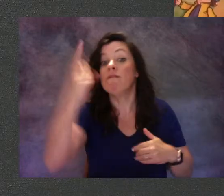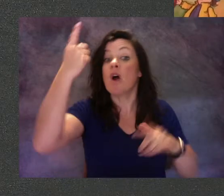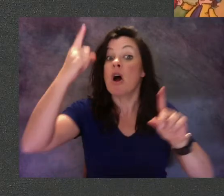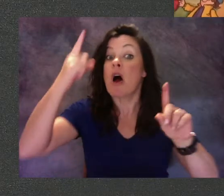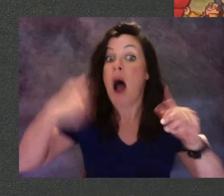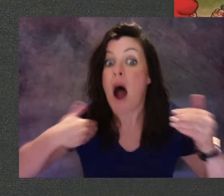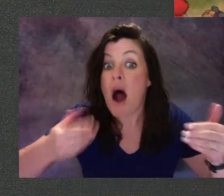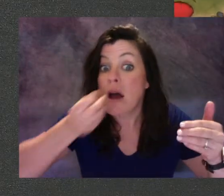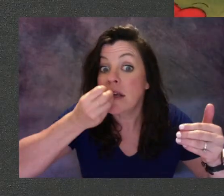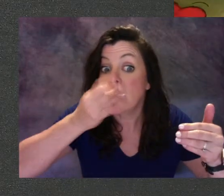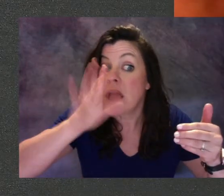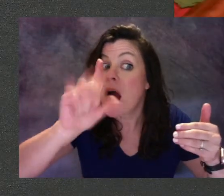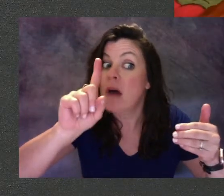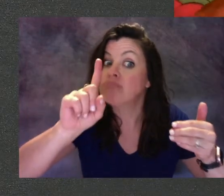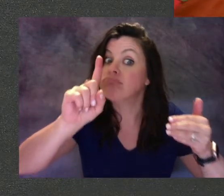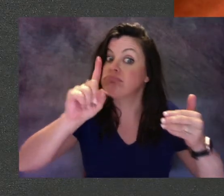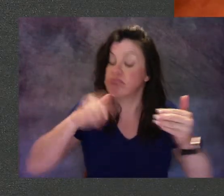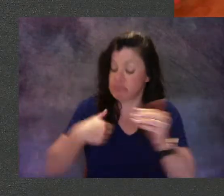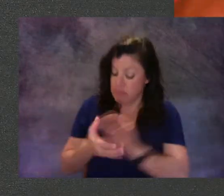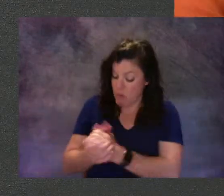Good job! He doesn't want to spread germs!